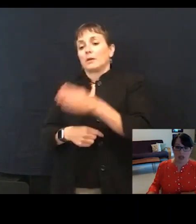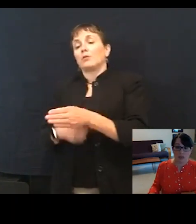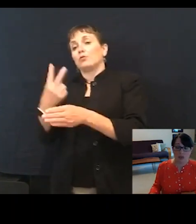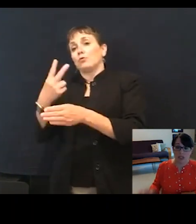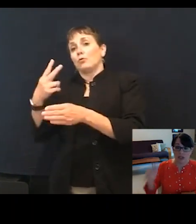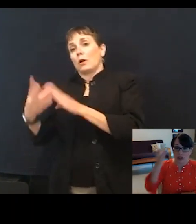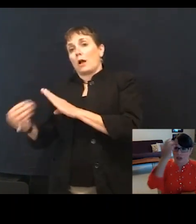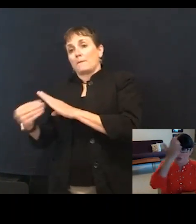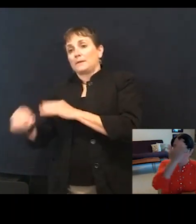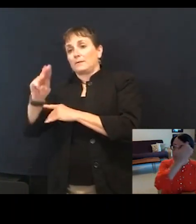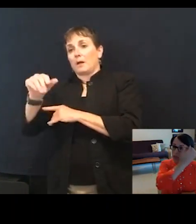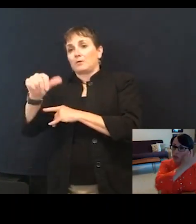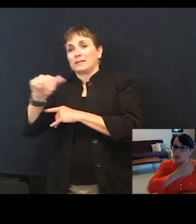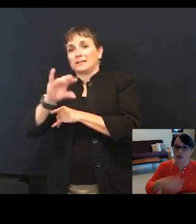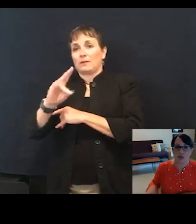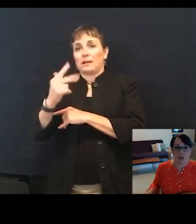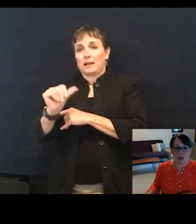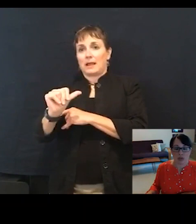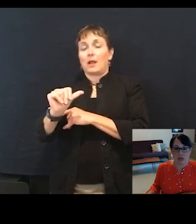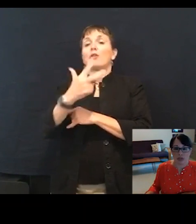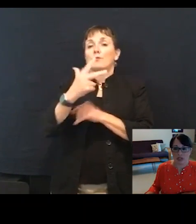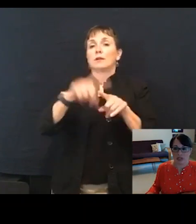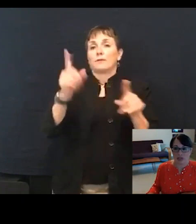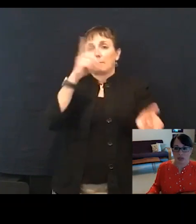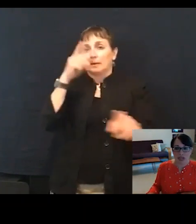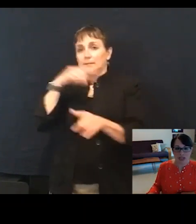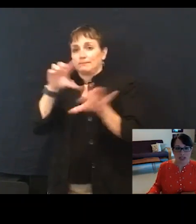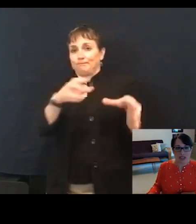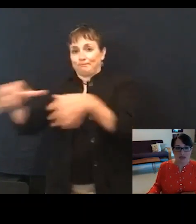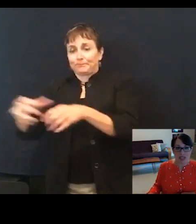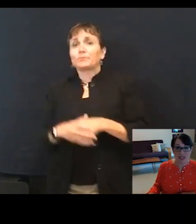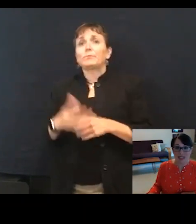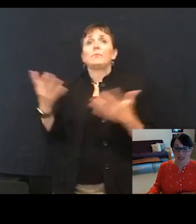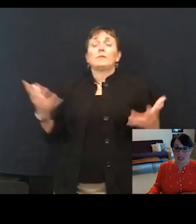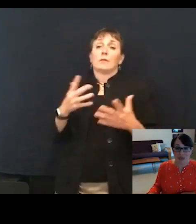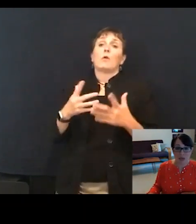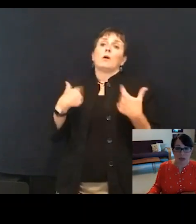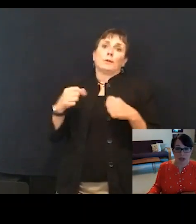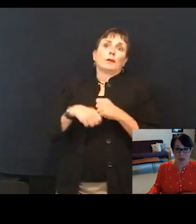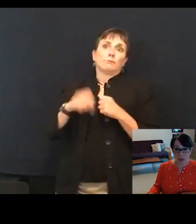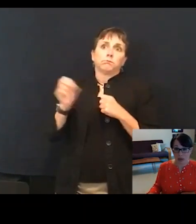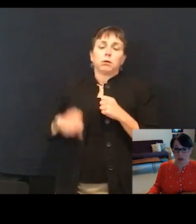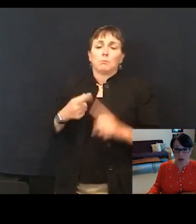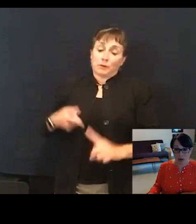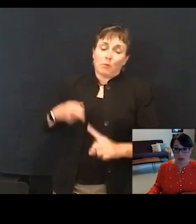And what we saw, to make a very long story short, is that myosin 7A didn't seem to play a role at all